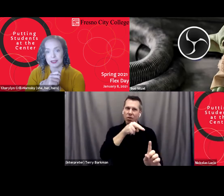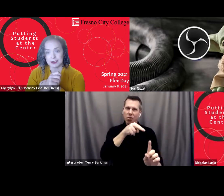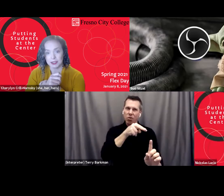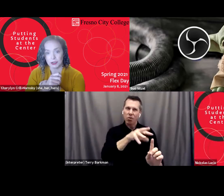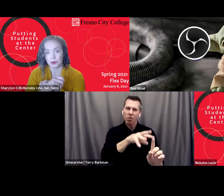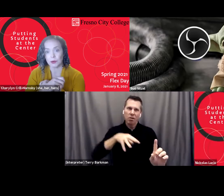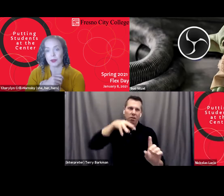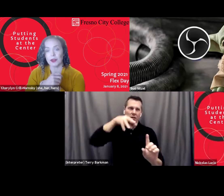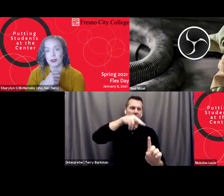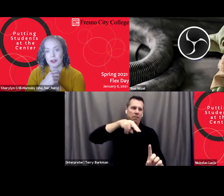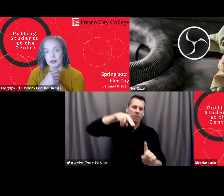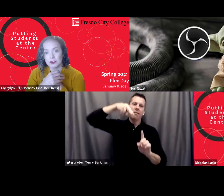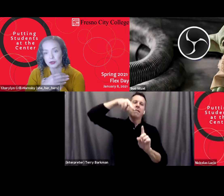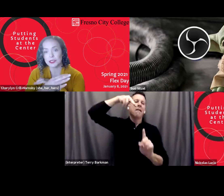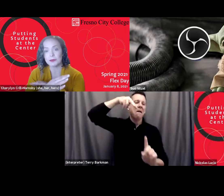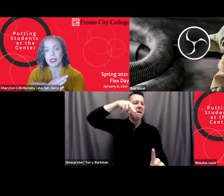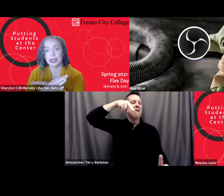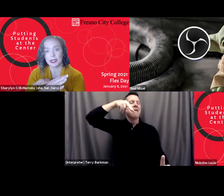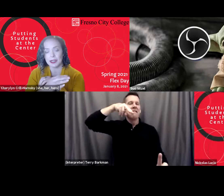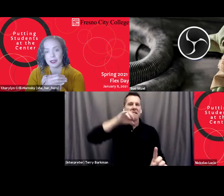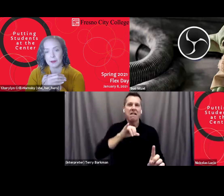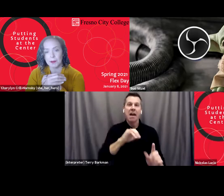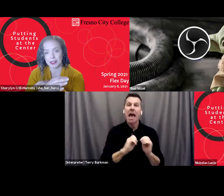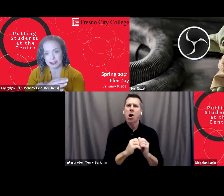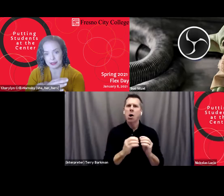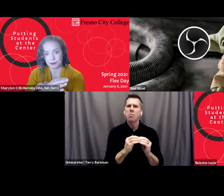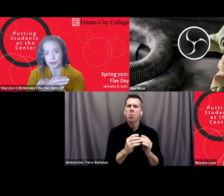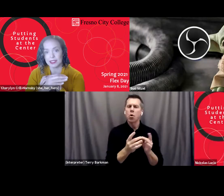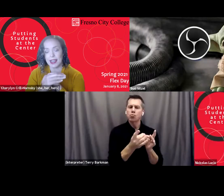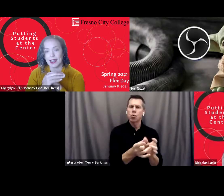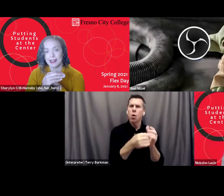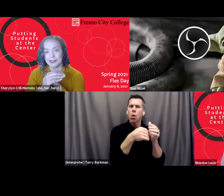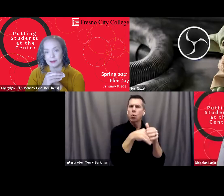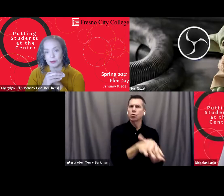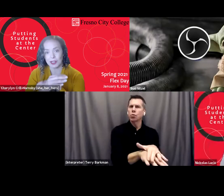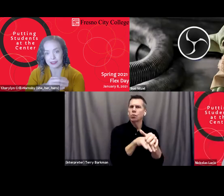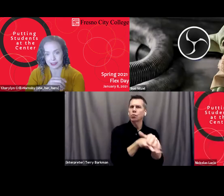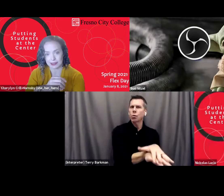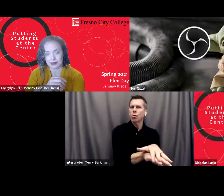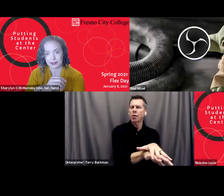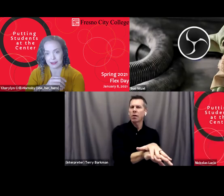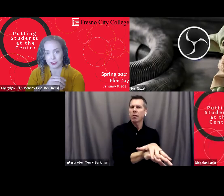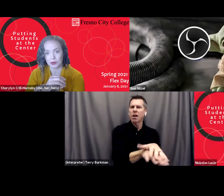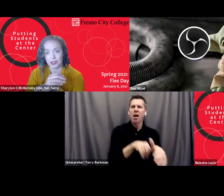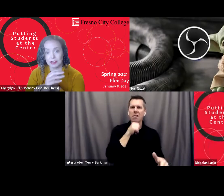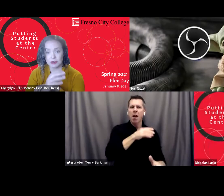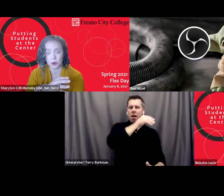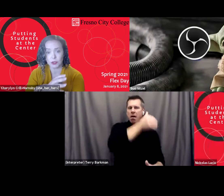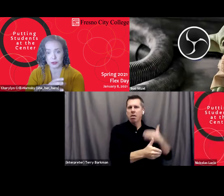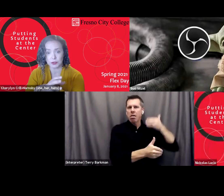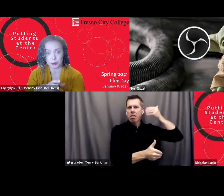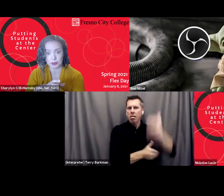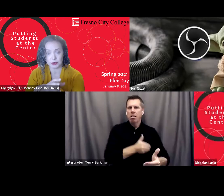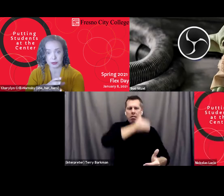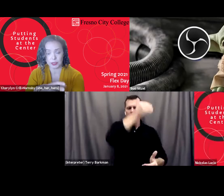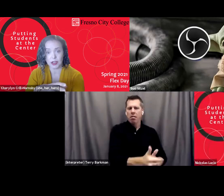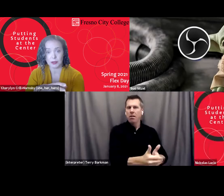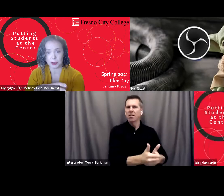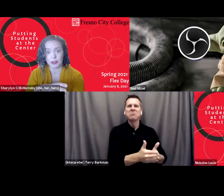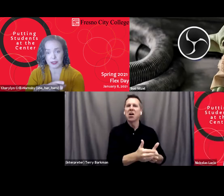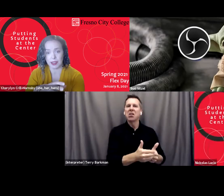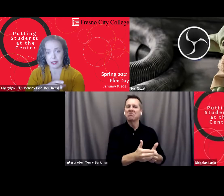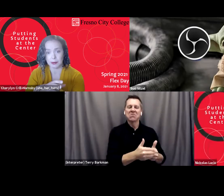consider streamlining mechanisms and processes so that these four different pillars that we talked about in the guided